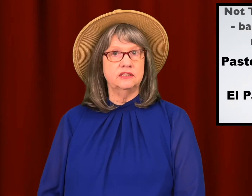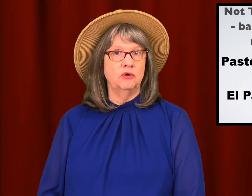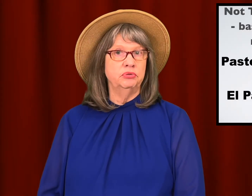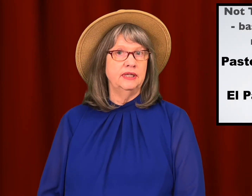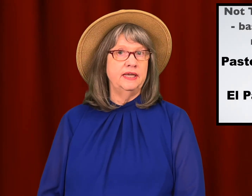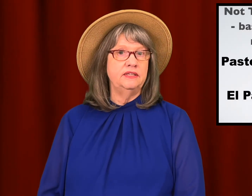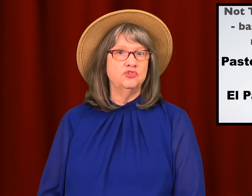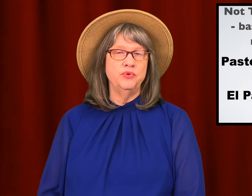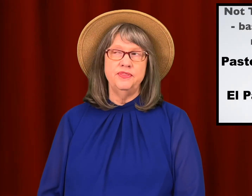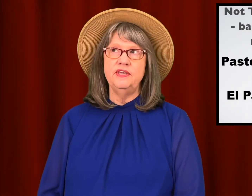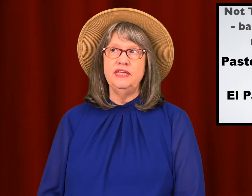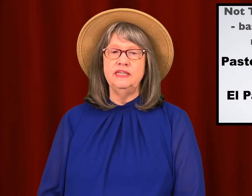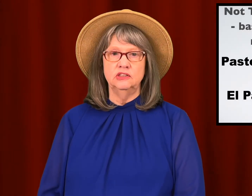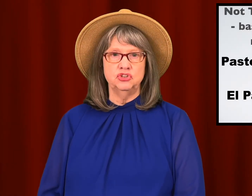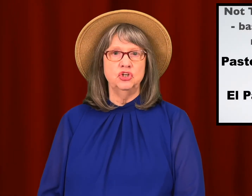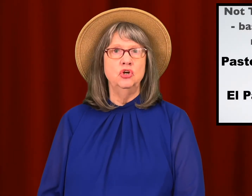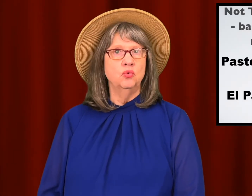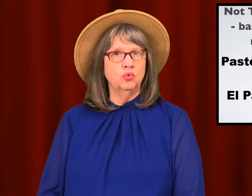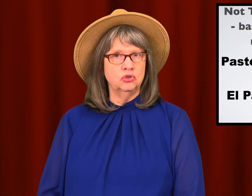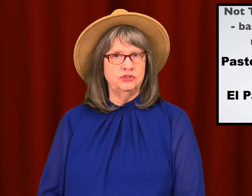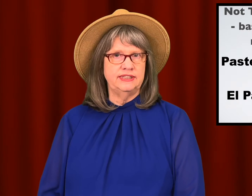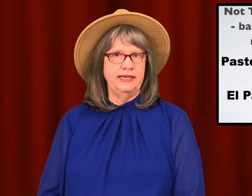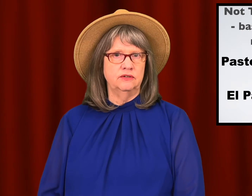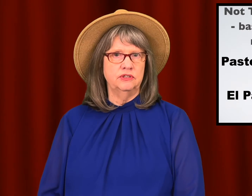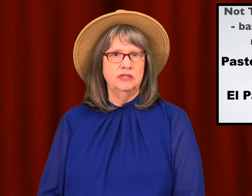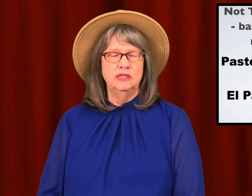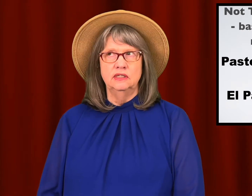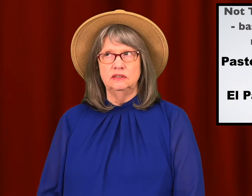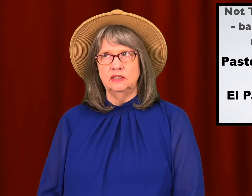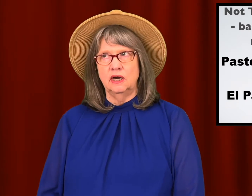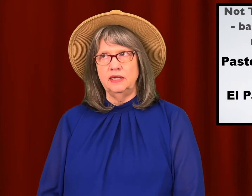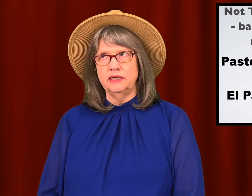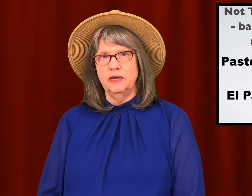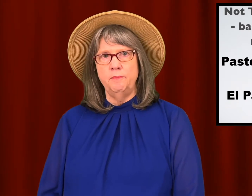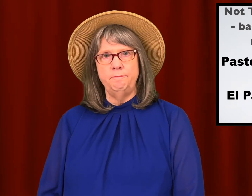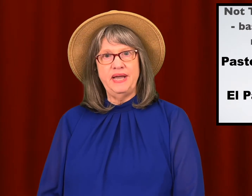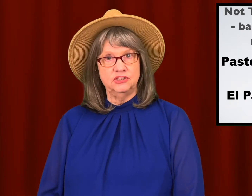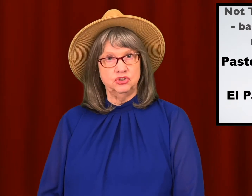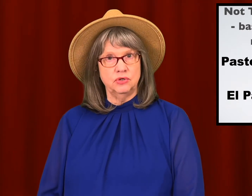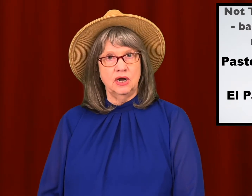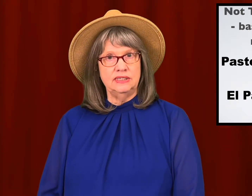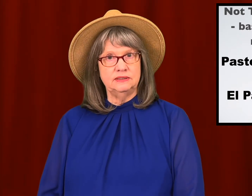on plays with the English word sound, like "pasteurized